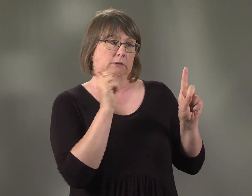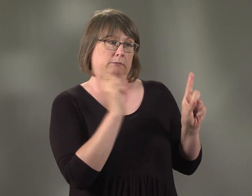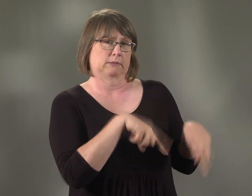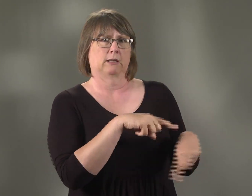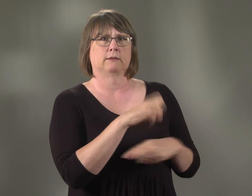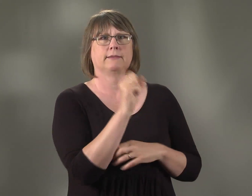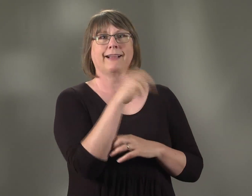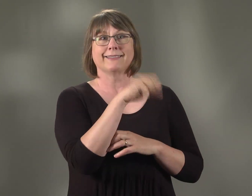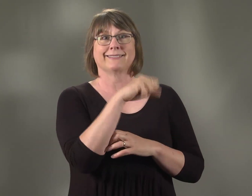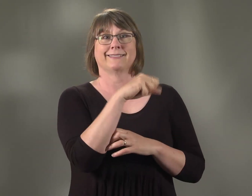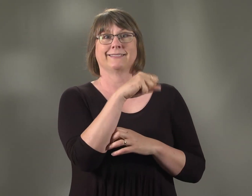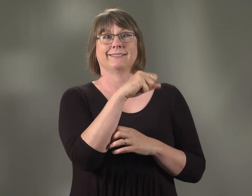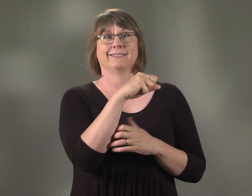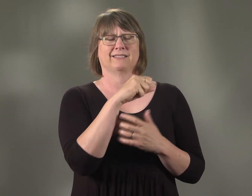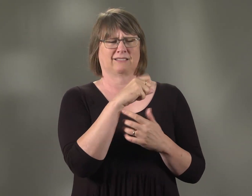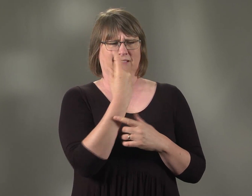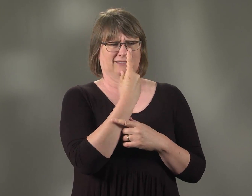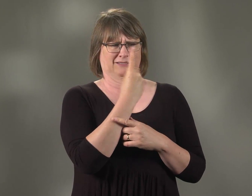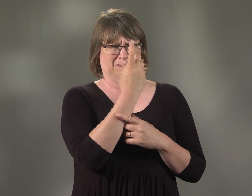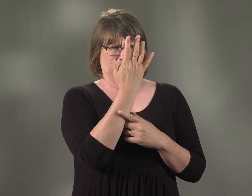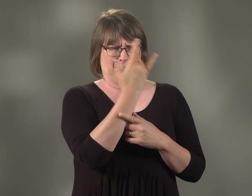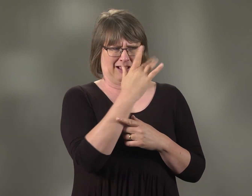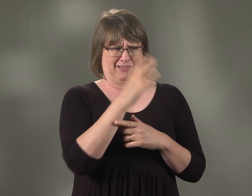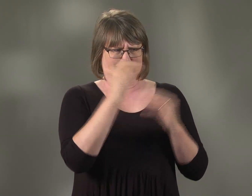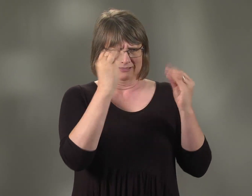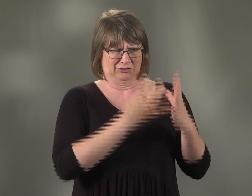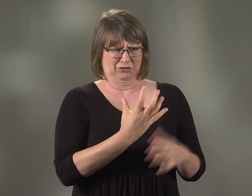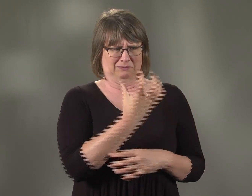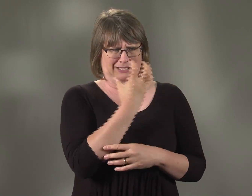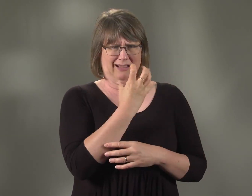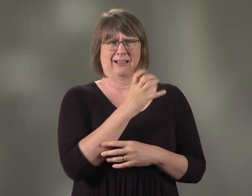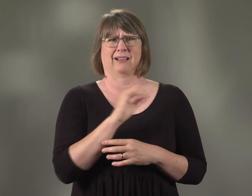I responded that I did and wondered why the teacher was mad.